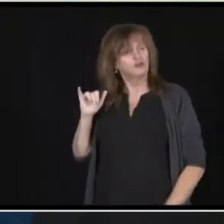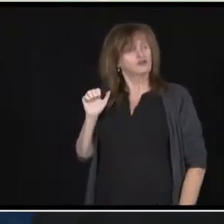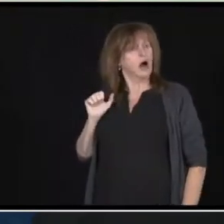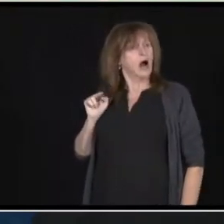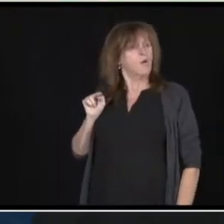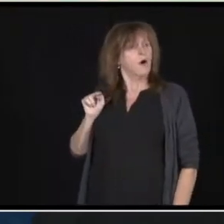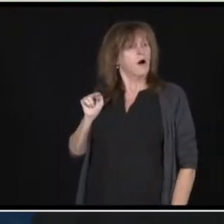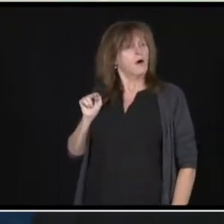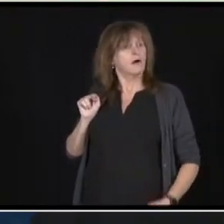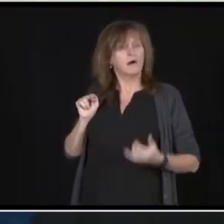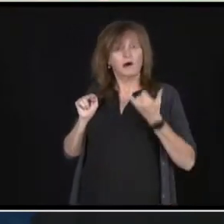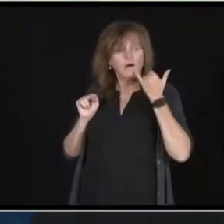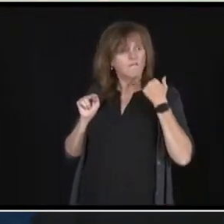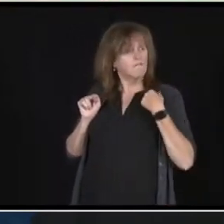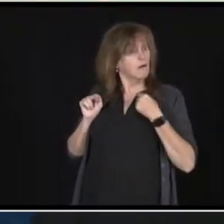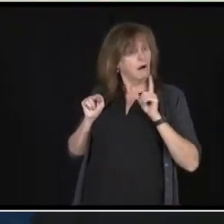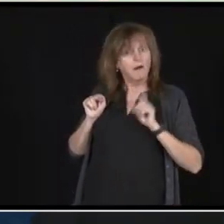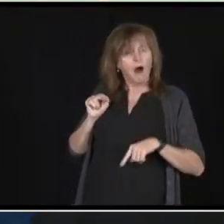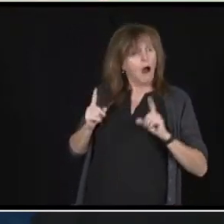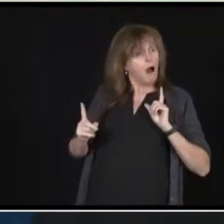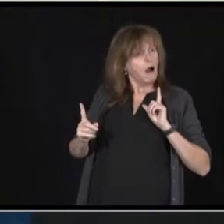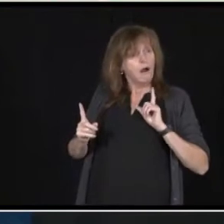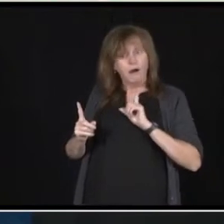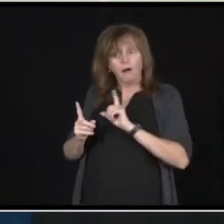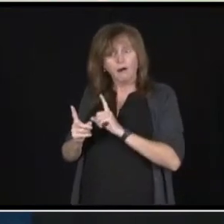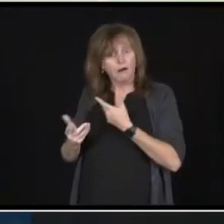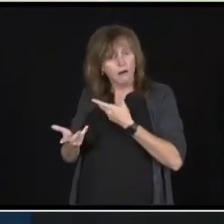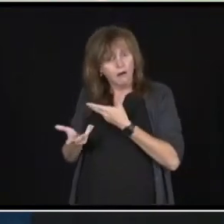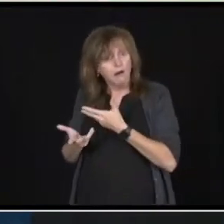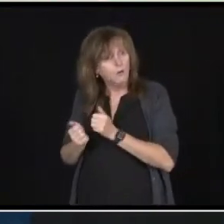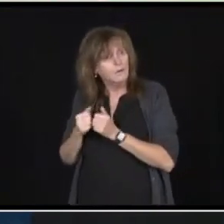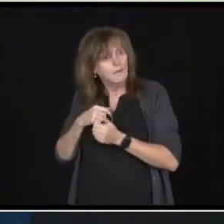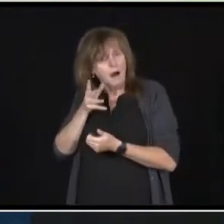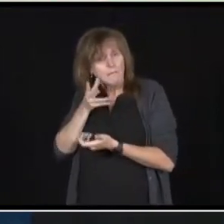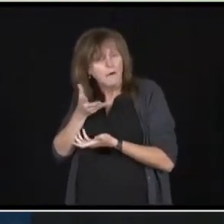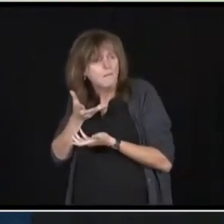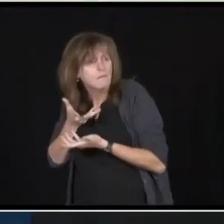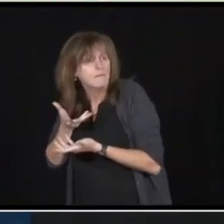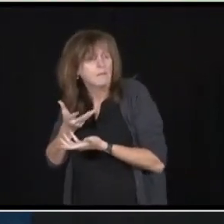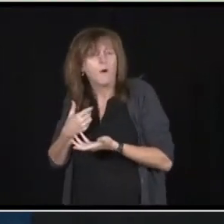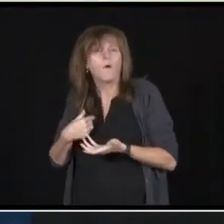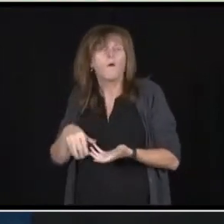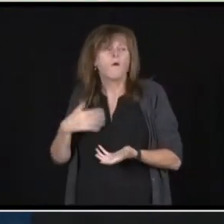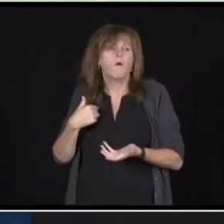I cannot imagine when my mom passed away in January, if I did not have the opportunity to